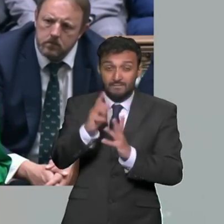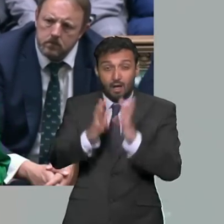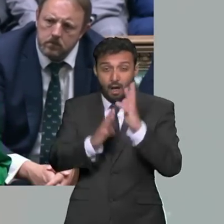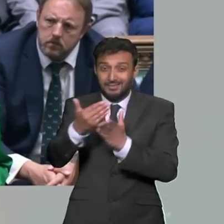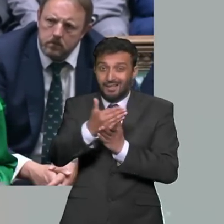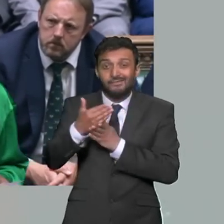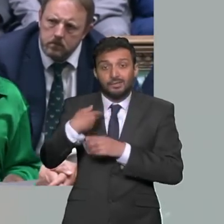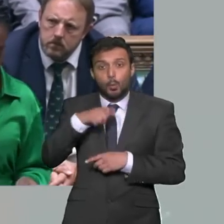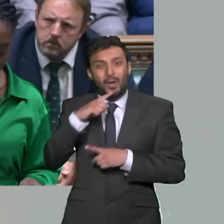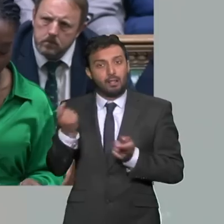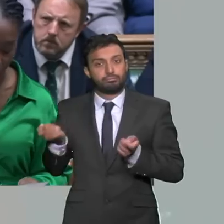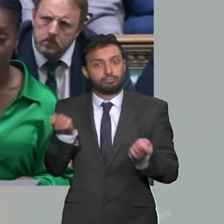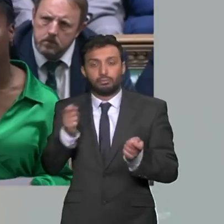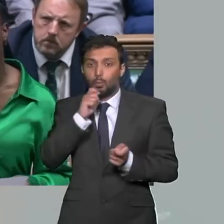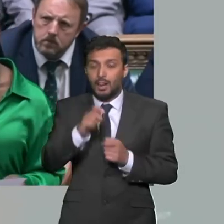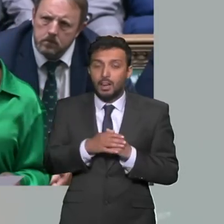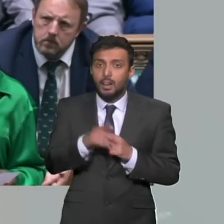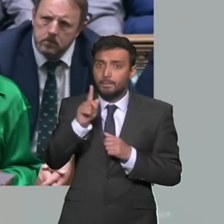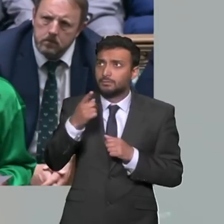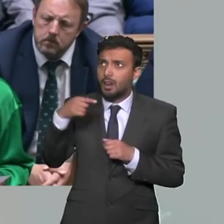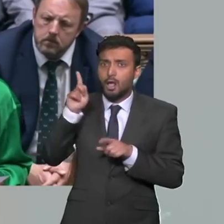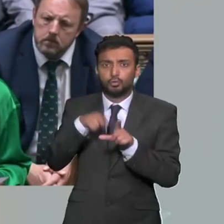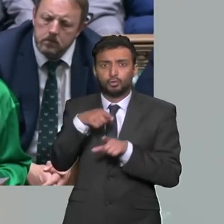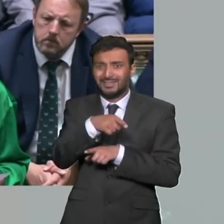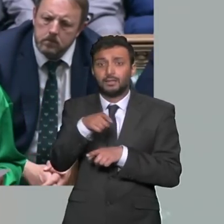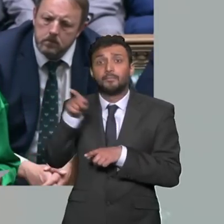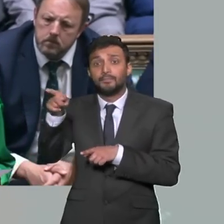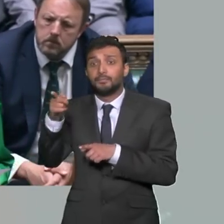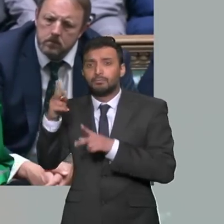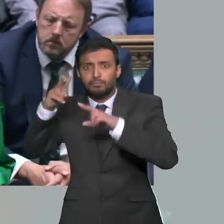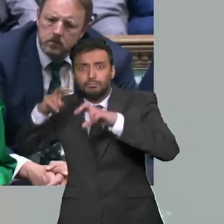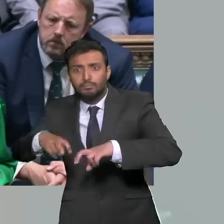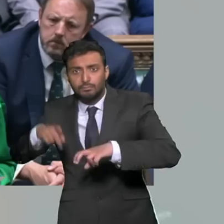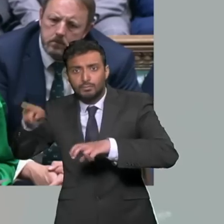But last week the Government dropped the inquiry’s recommendation that a personal evacuation